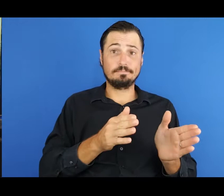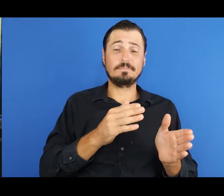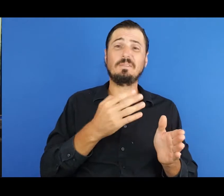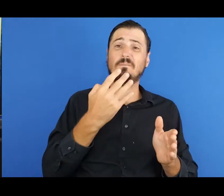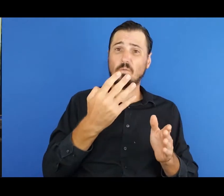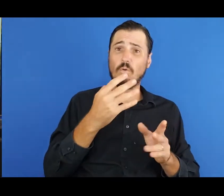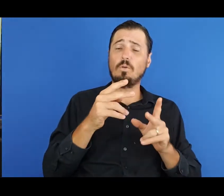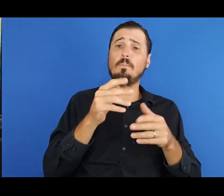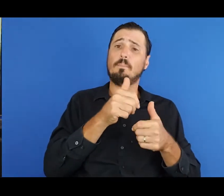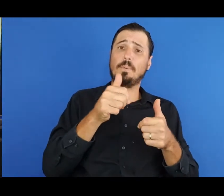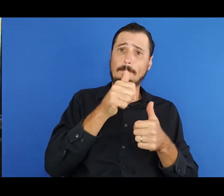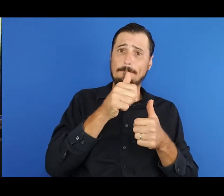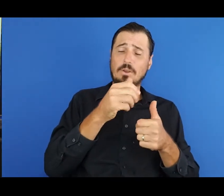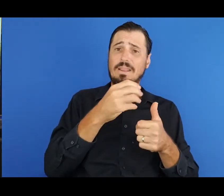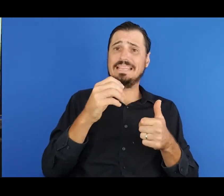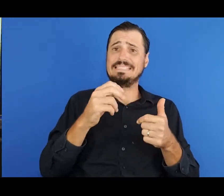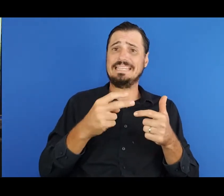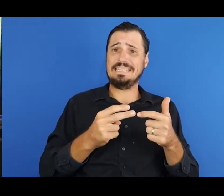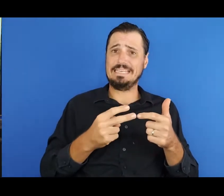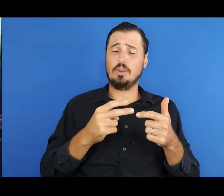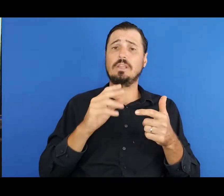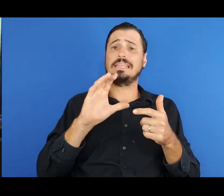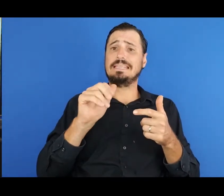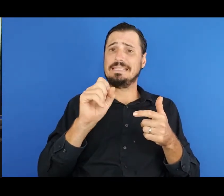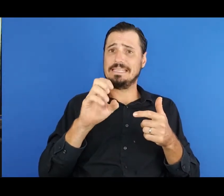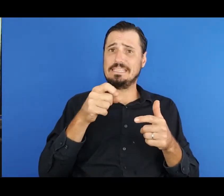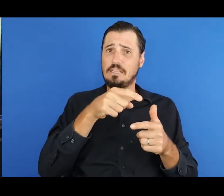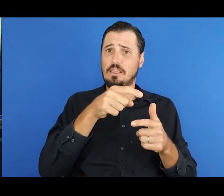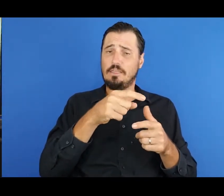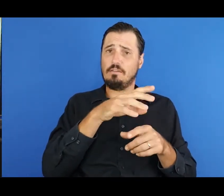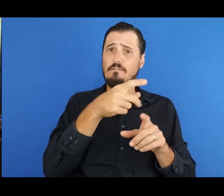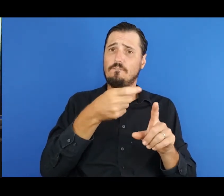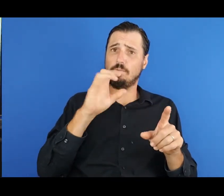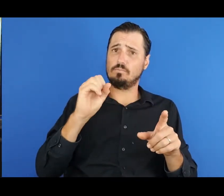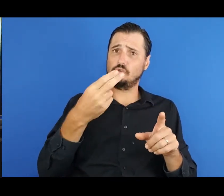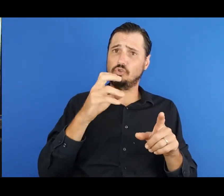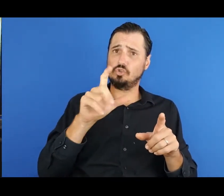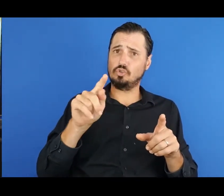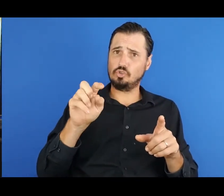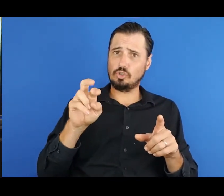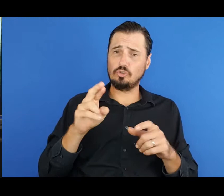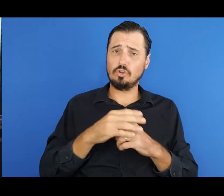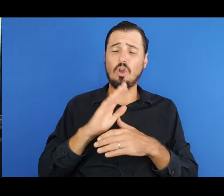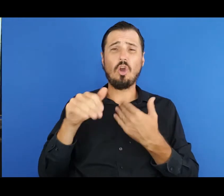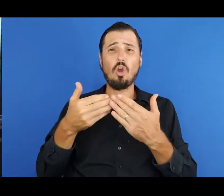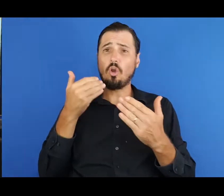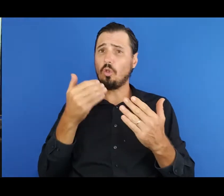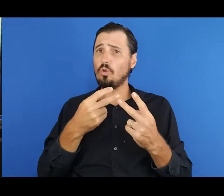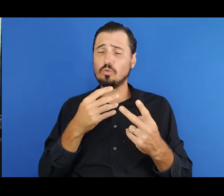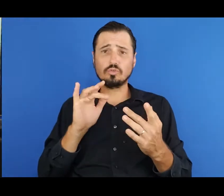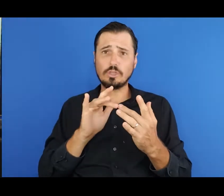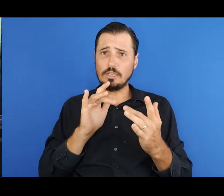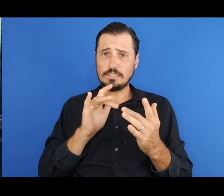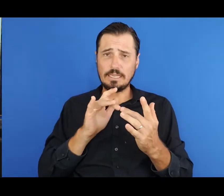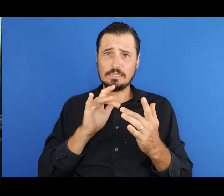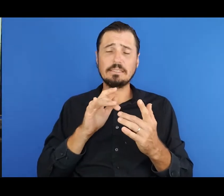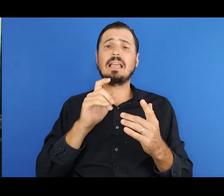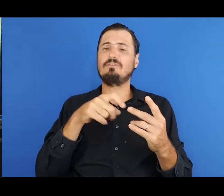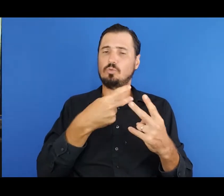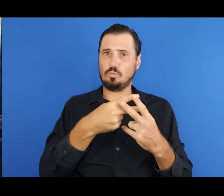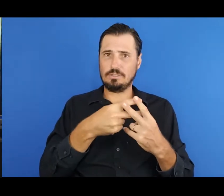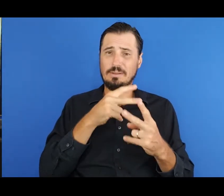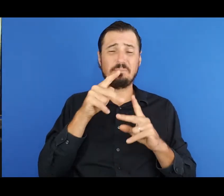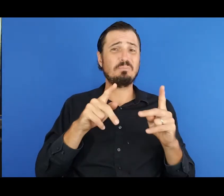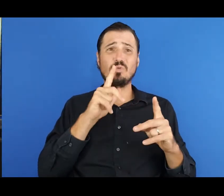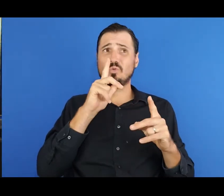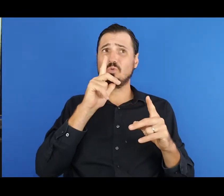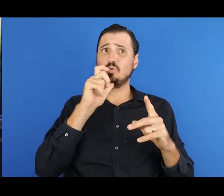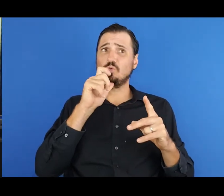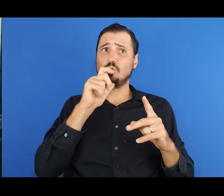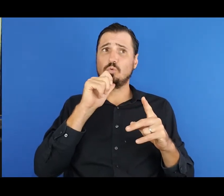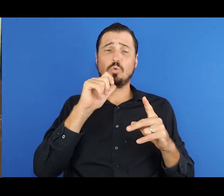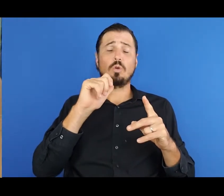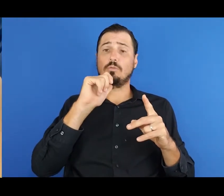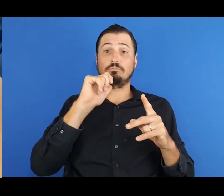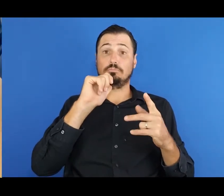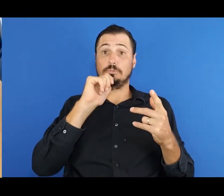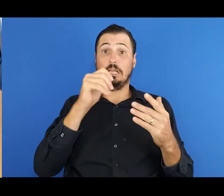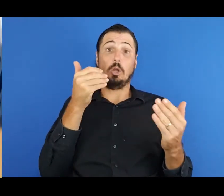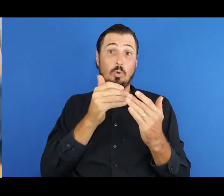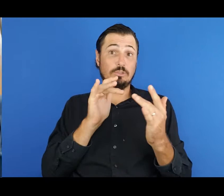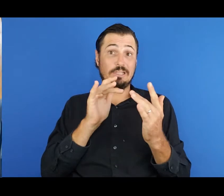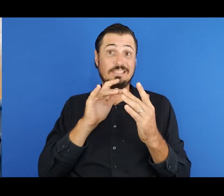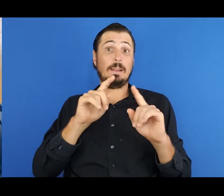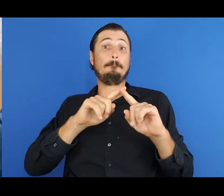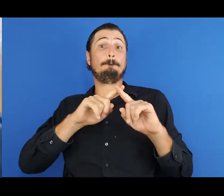residents have been notified of their potential exposure. All close contacts are under quarantine and anyone not identified as a close contact but who is connected to these locations has been